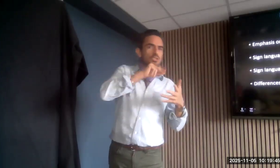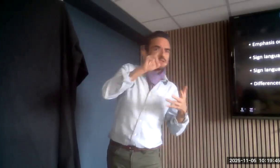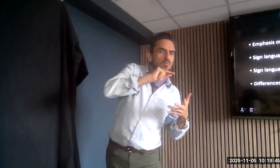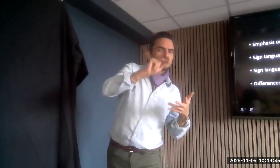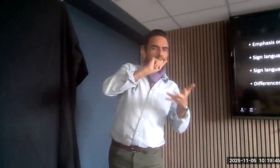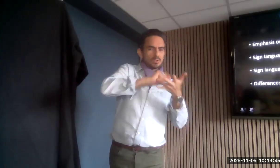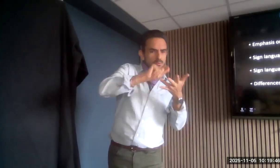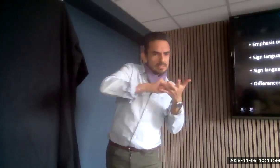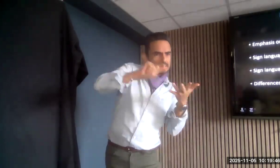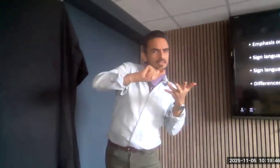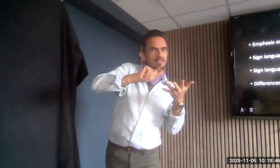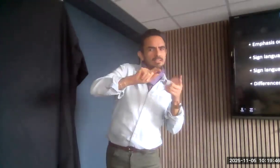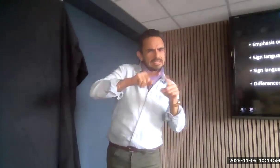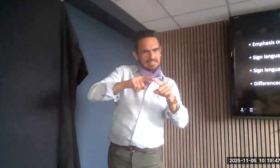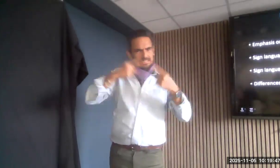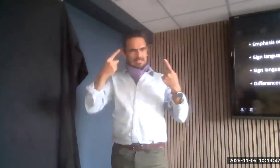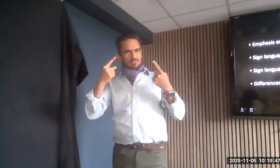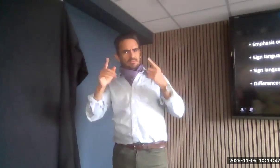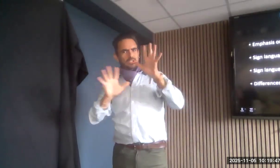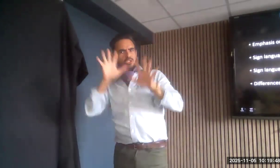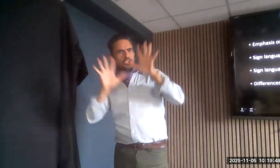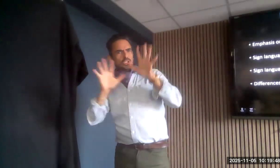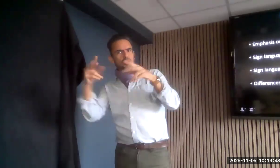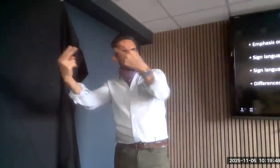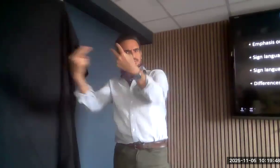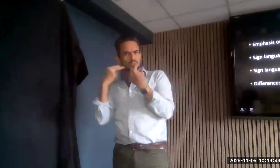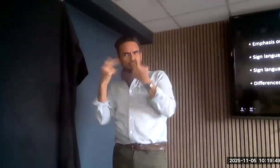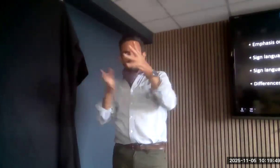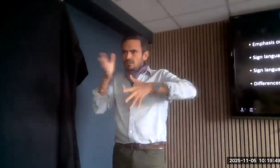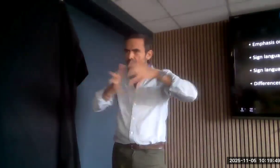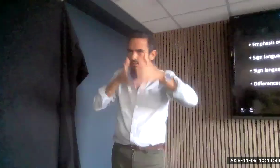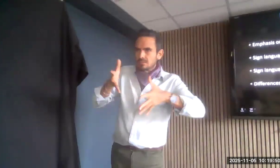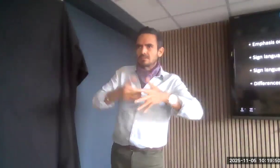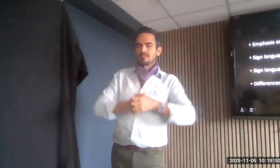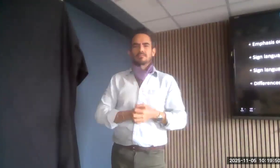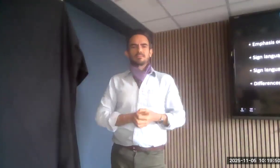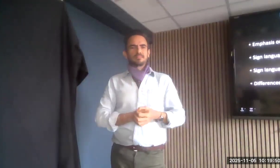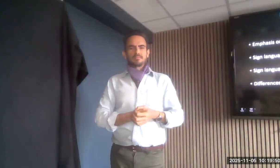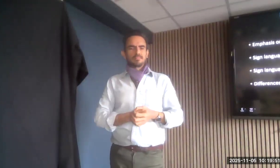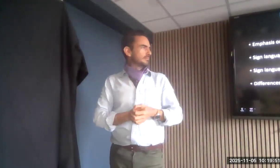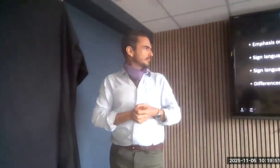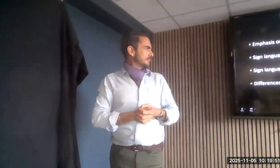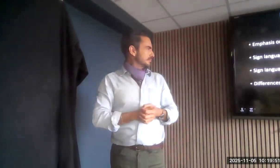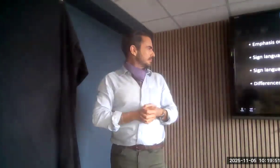One big difference between A spoken in written languages inside language sign languages